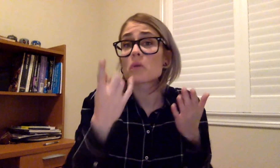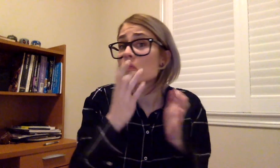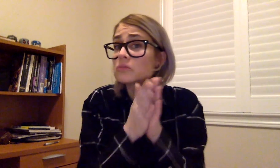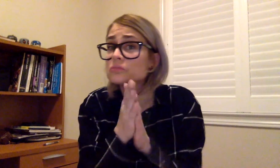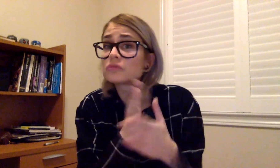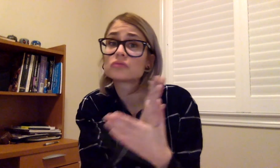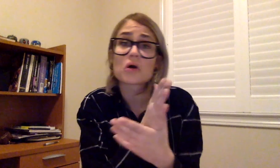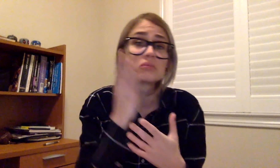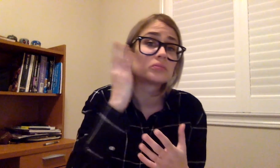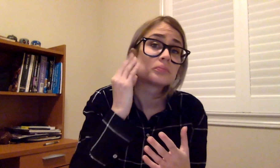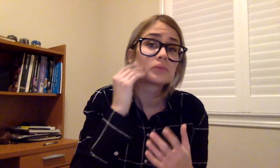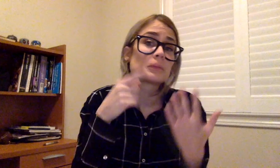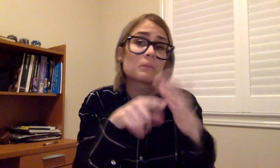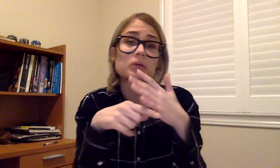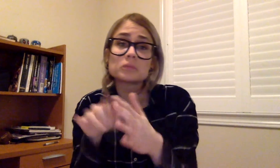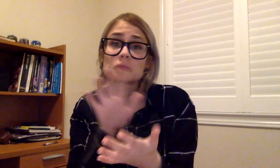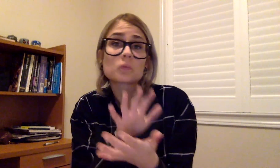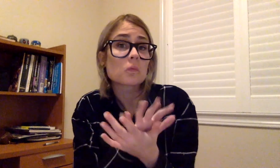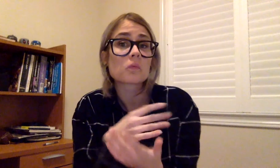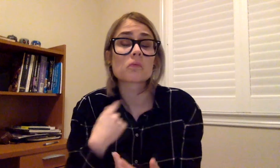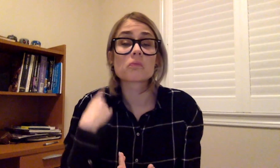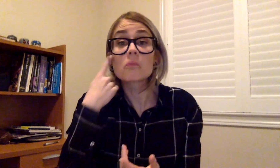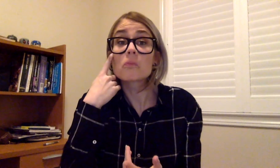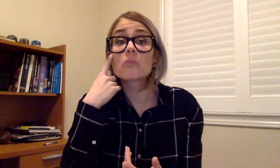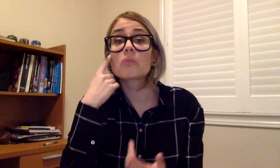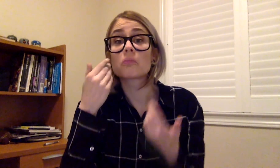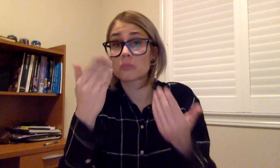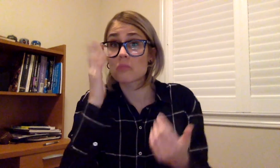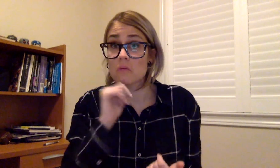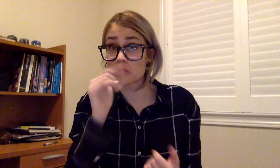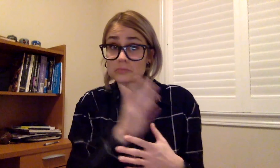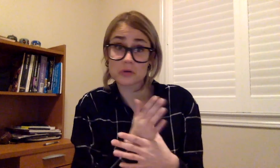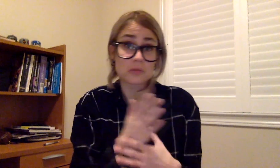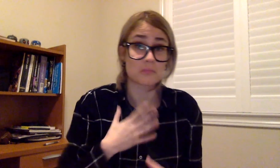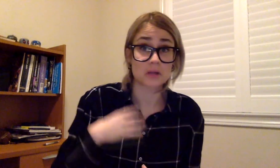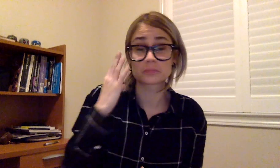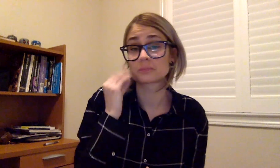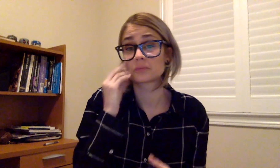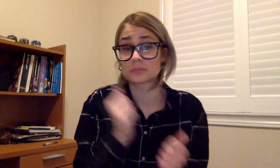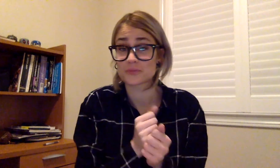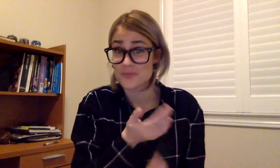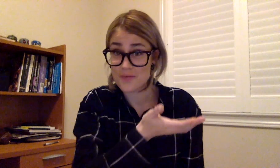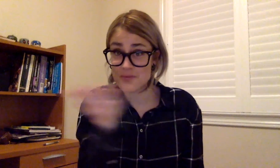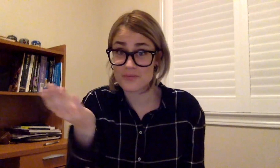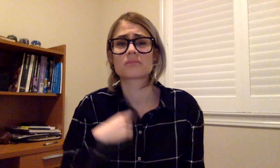some people to share their experiences in mainstream schooling. So, I want to share my experience with you all.